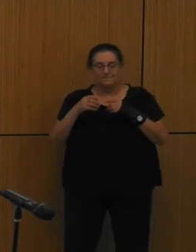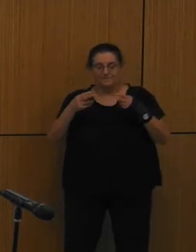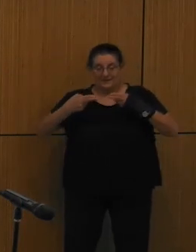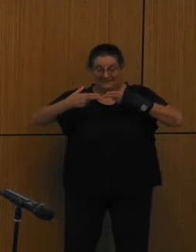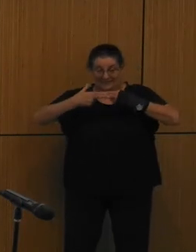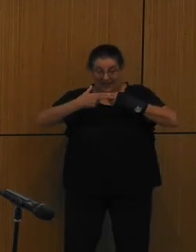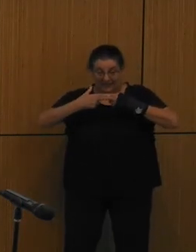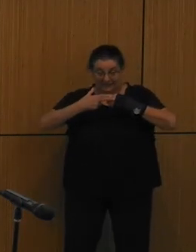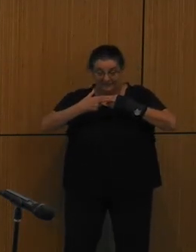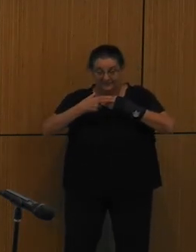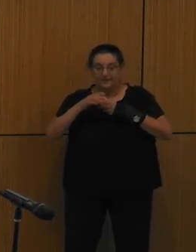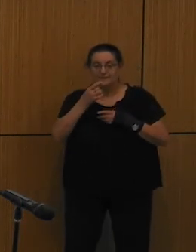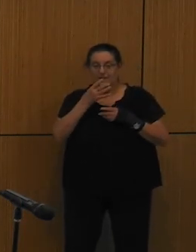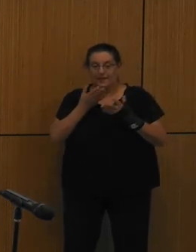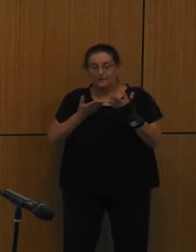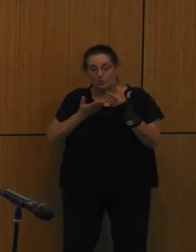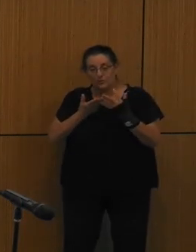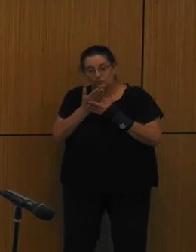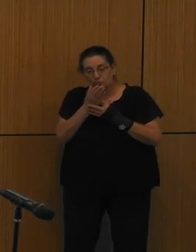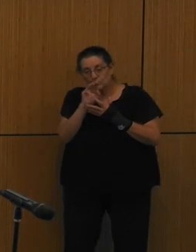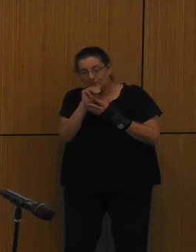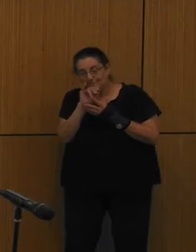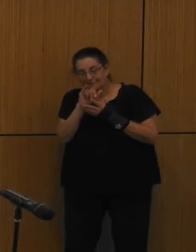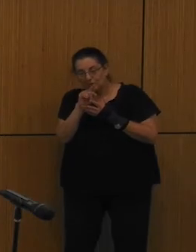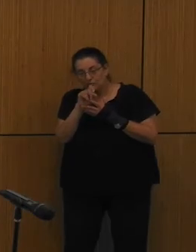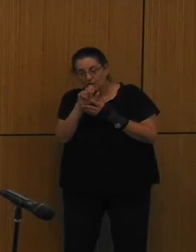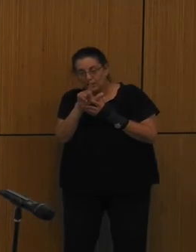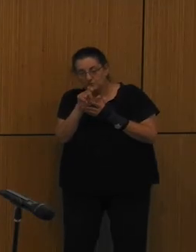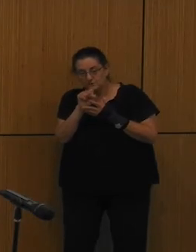the light passing through the minerals is rotated